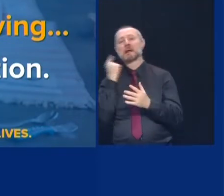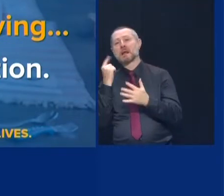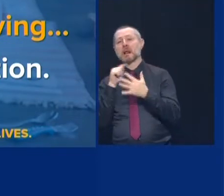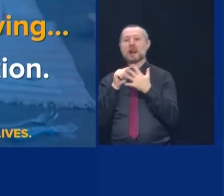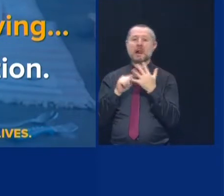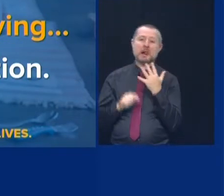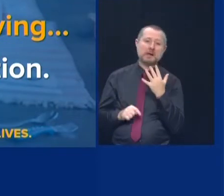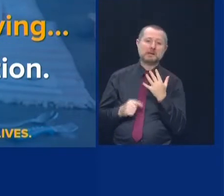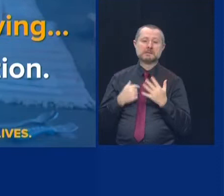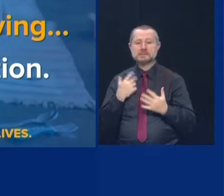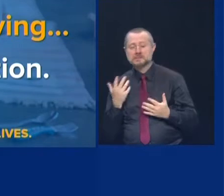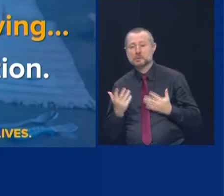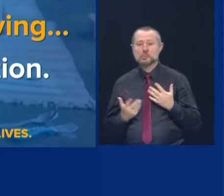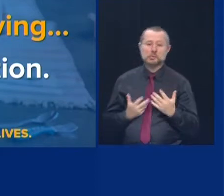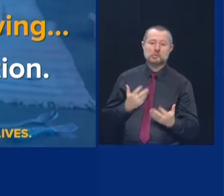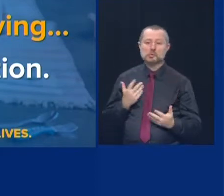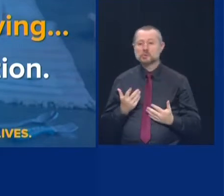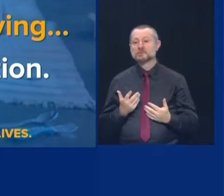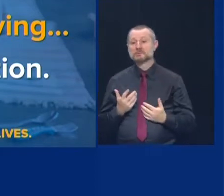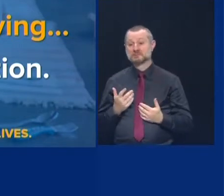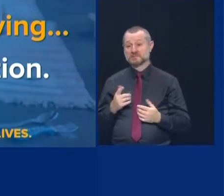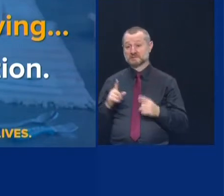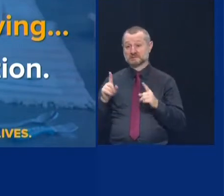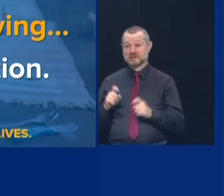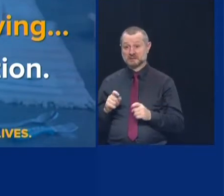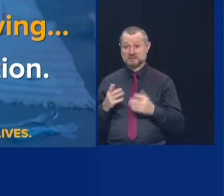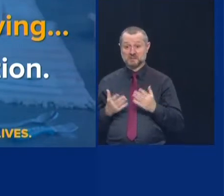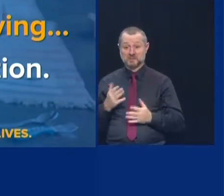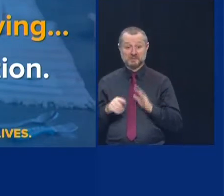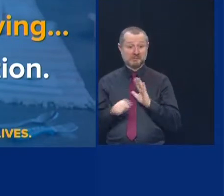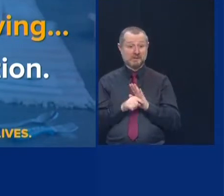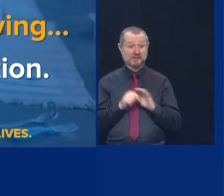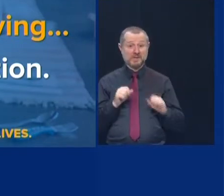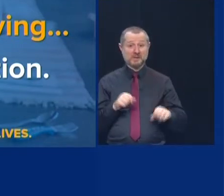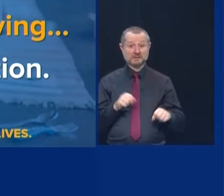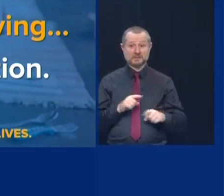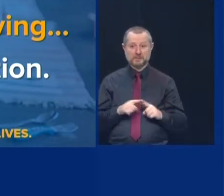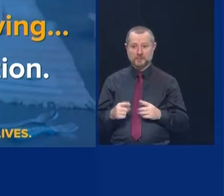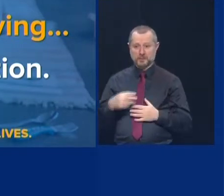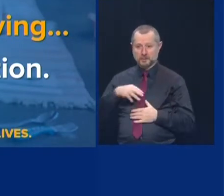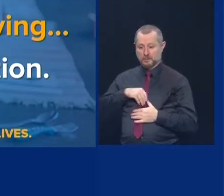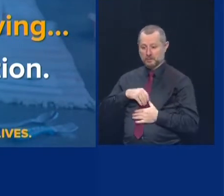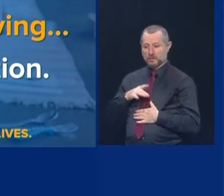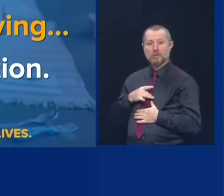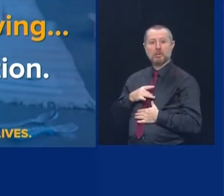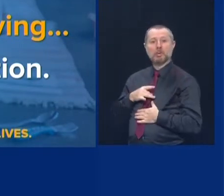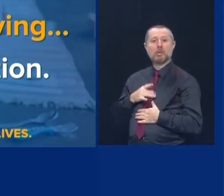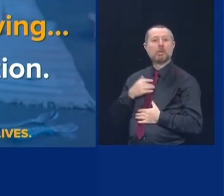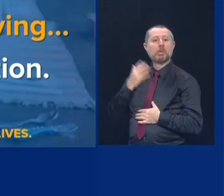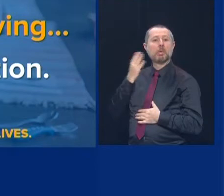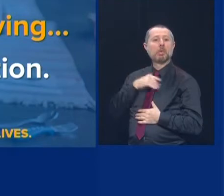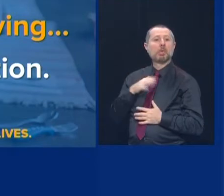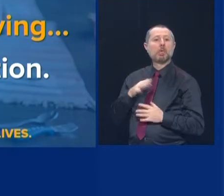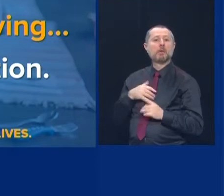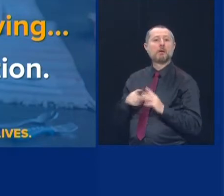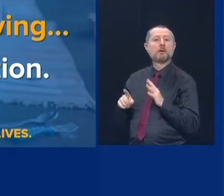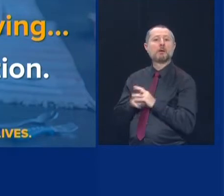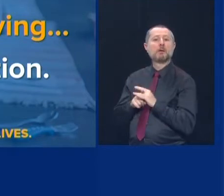AIRPLANE, AN AIRPLANE IS RISKY, AIRPORT, THE AIRPORT IS RISKY. SUCH A TIME NOW WHERE I CAN